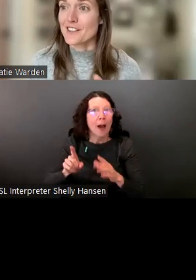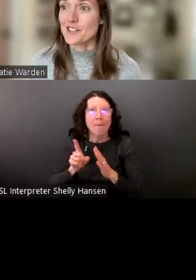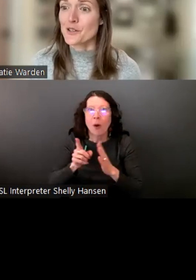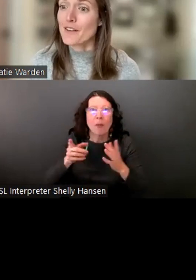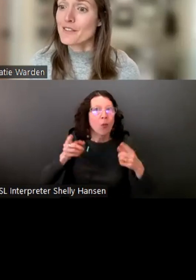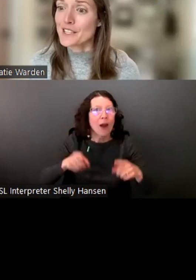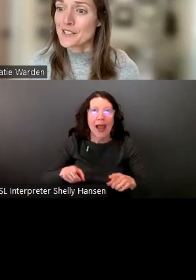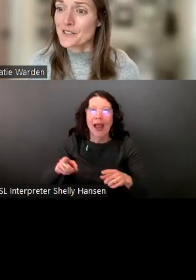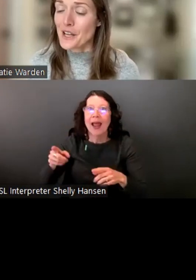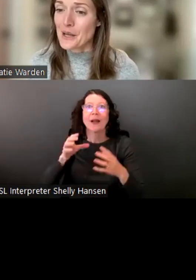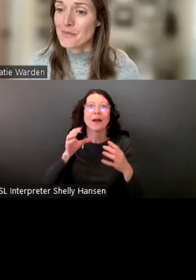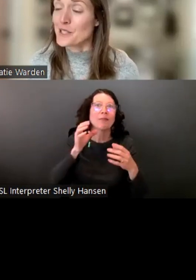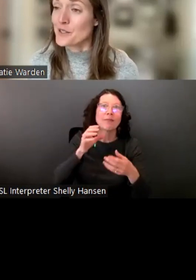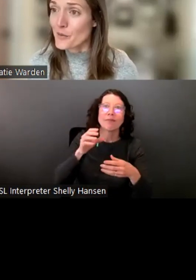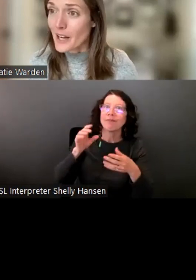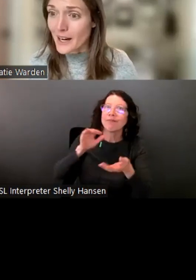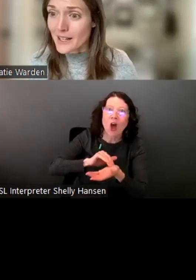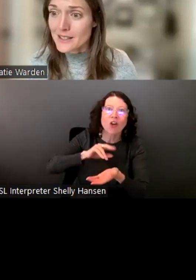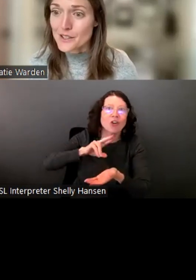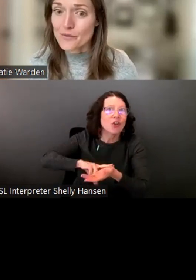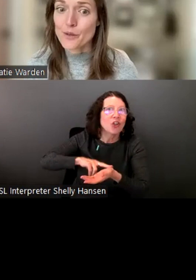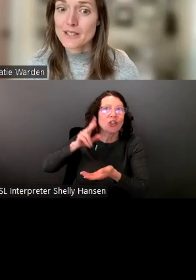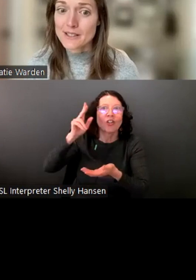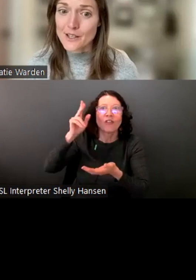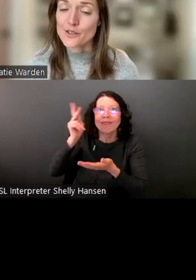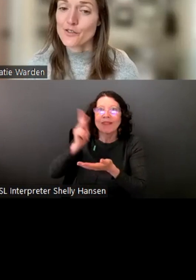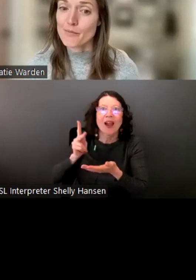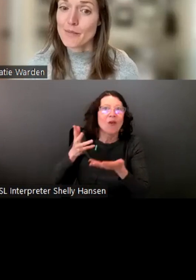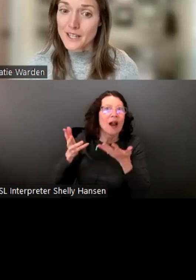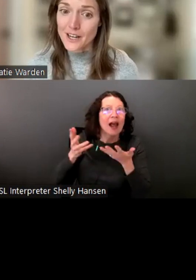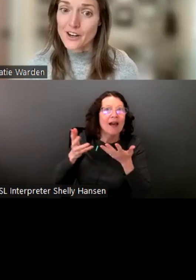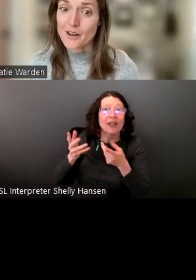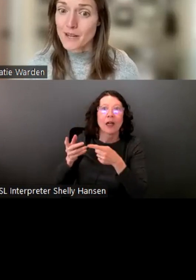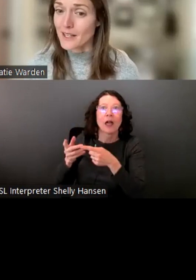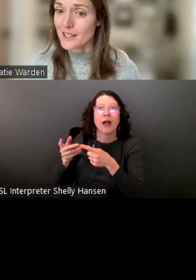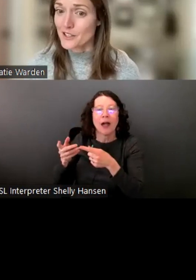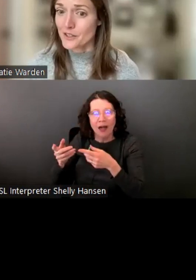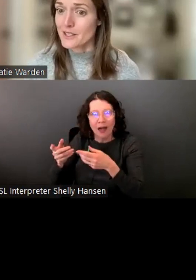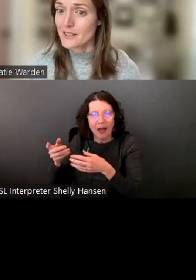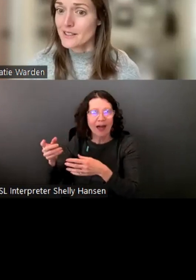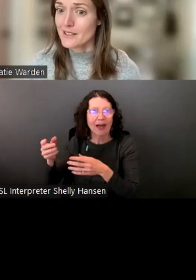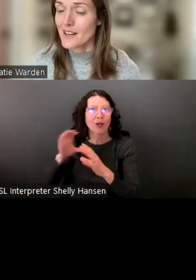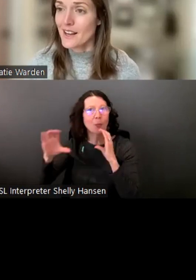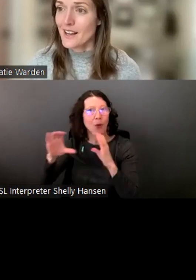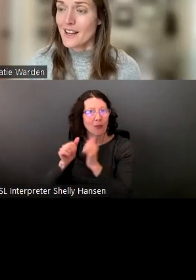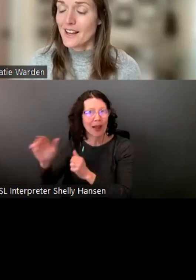This graphic, it's from guidance from the Centers for Medicare and Medicaid Services.